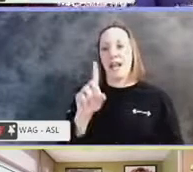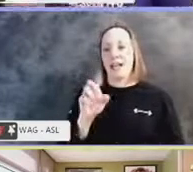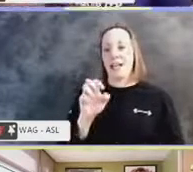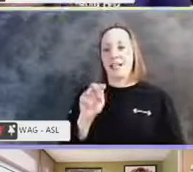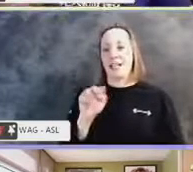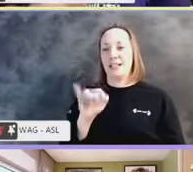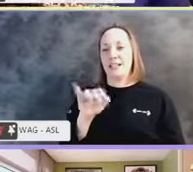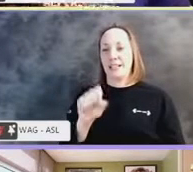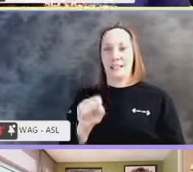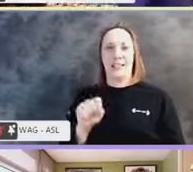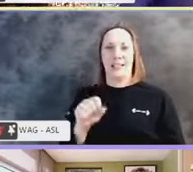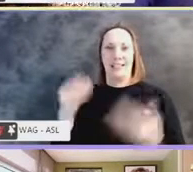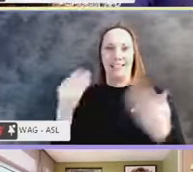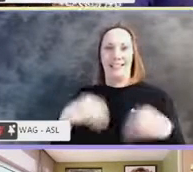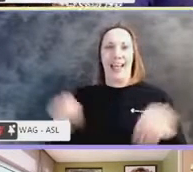I always talk about how it's a